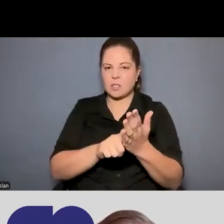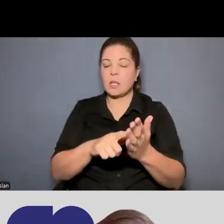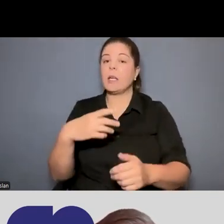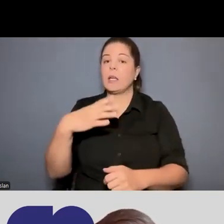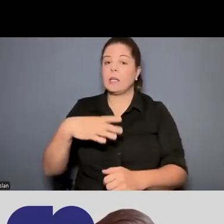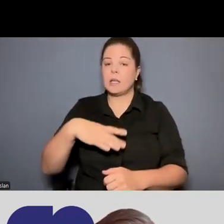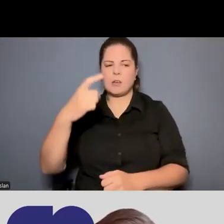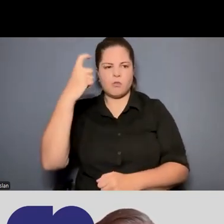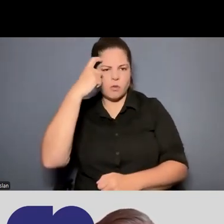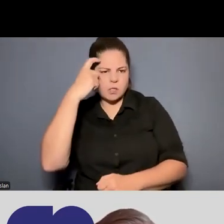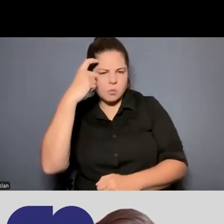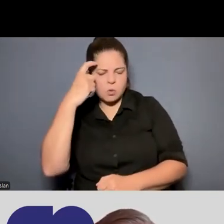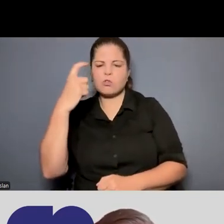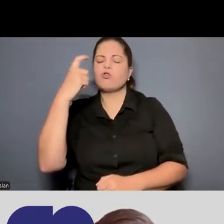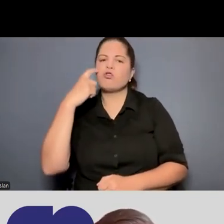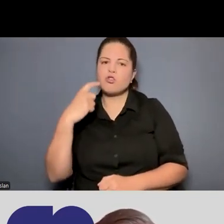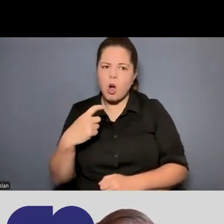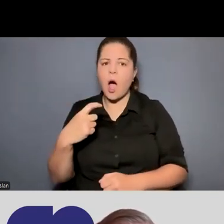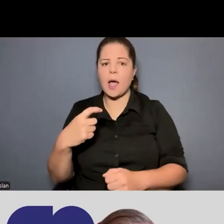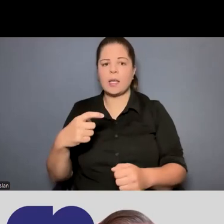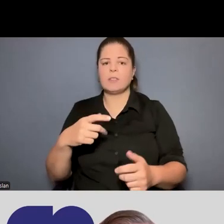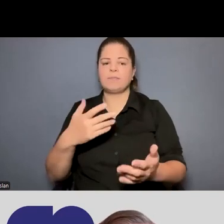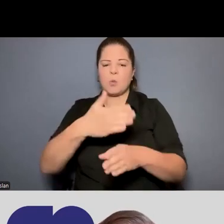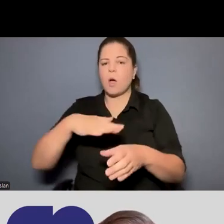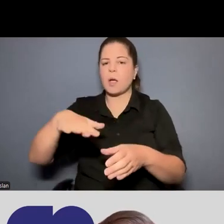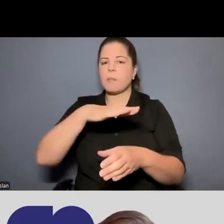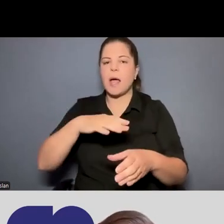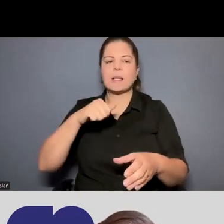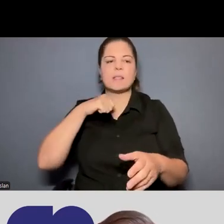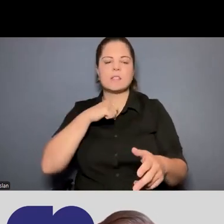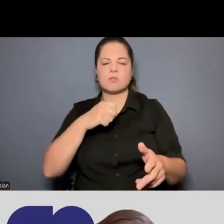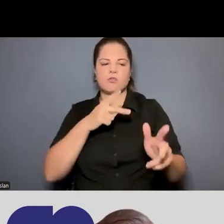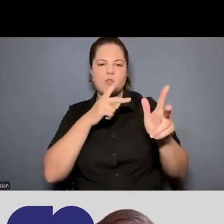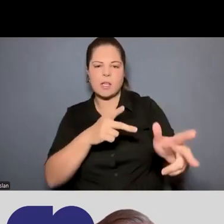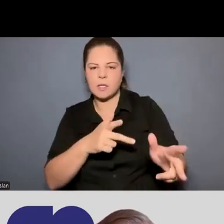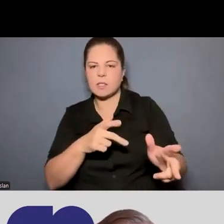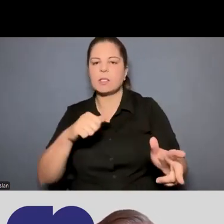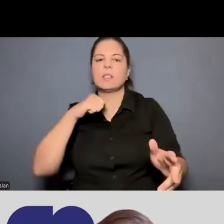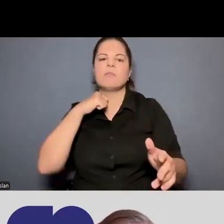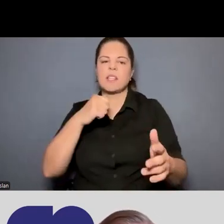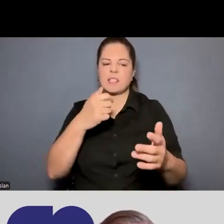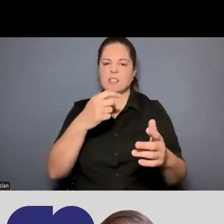as far as possible workplace sexual harassment, sexual discrimination, sex-based harassment,